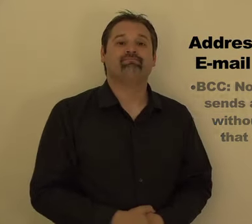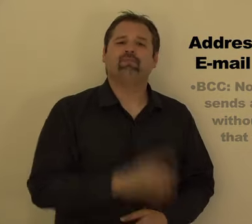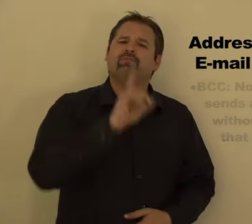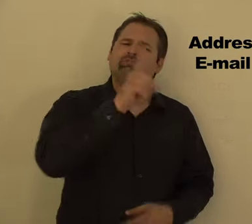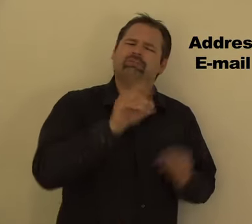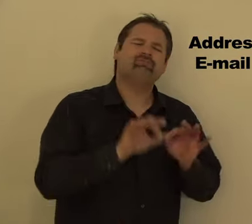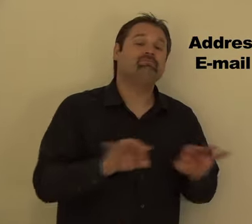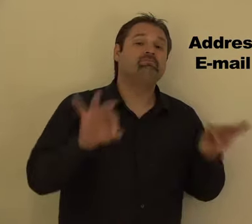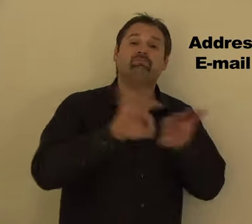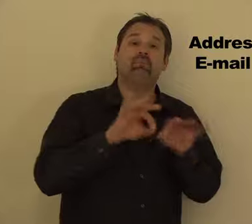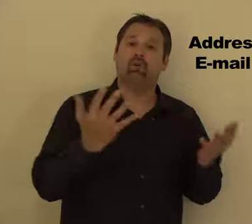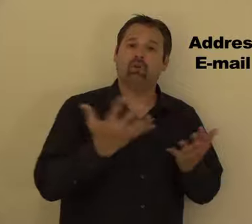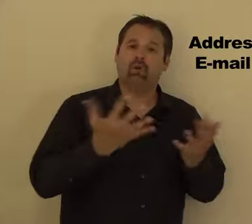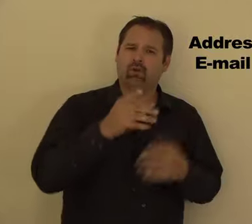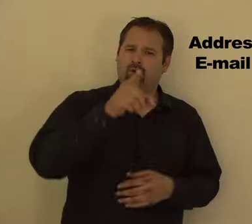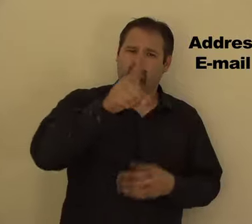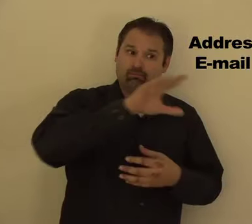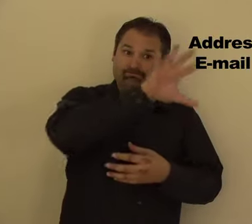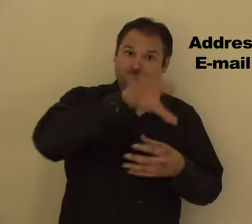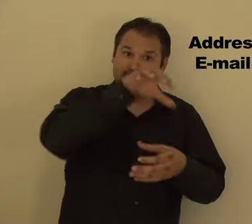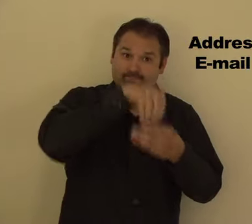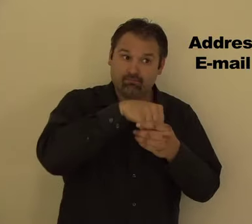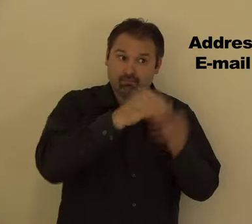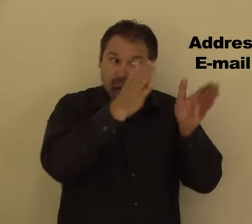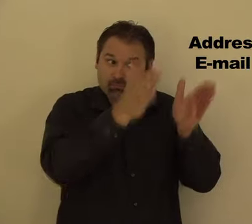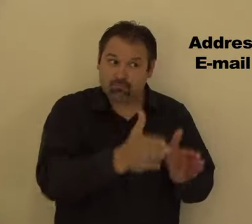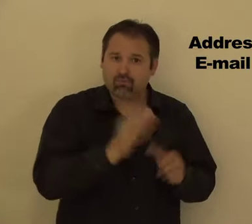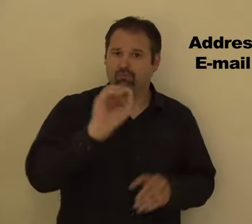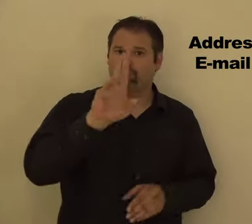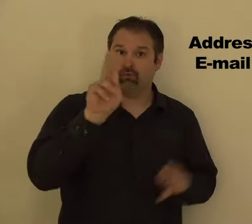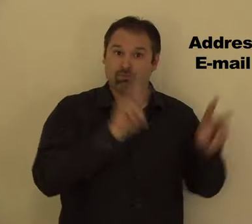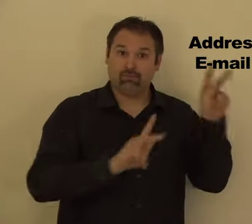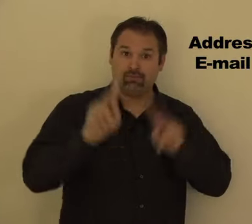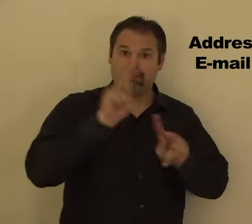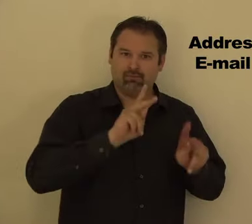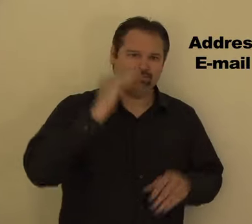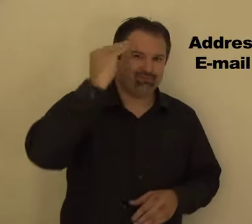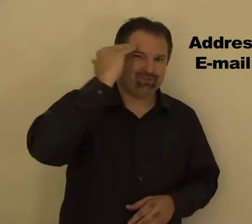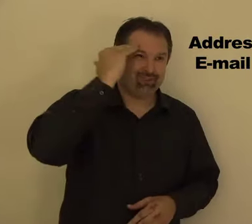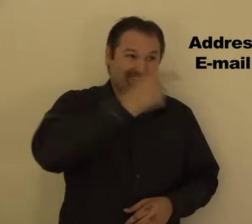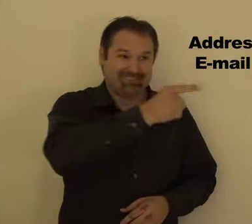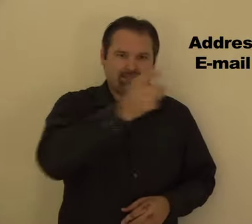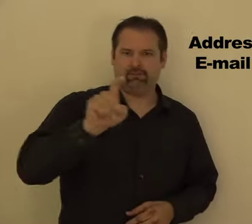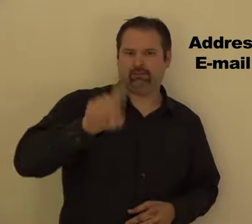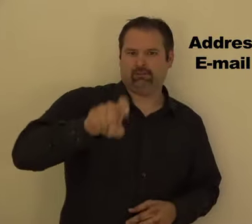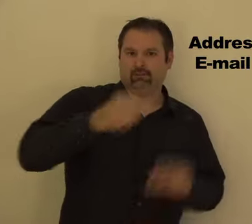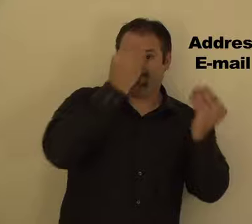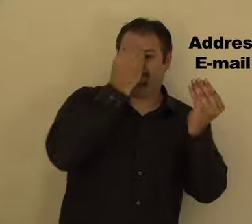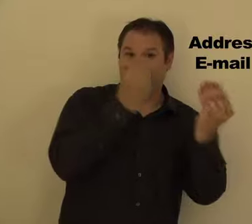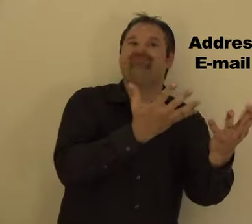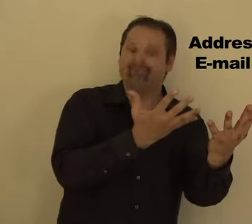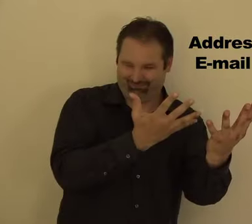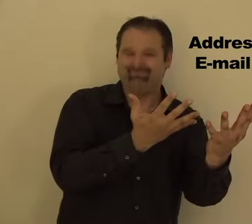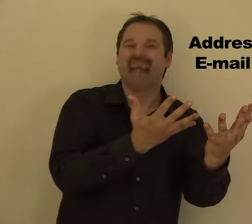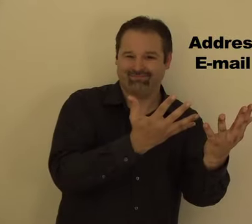sure you send it to only those people who need the information. Including too many people in the distribution list fills people's mailboxes with the